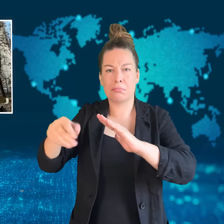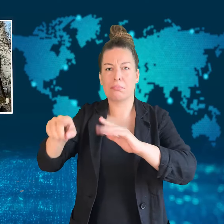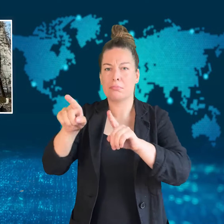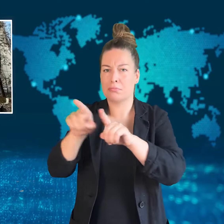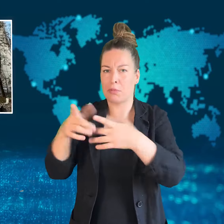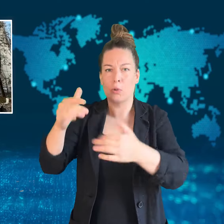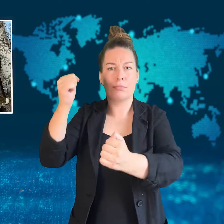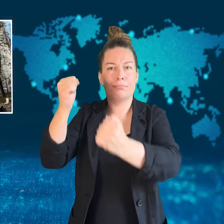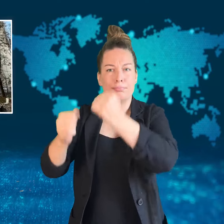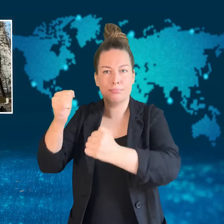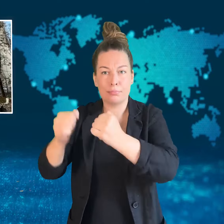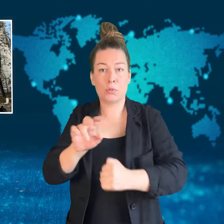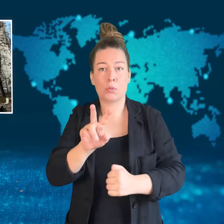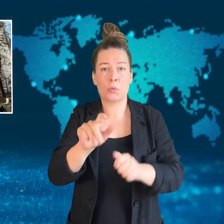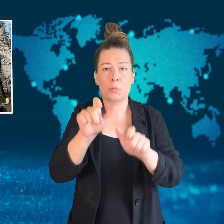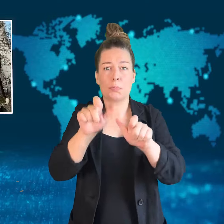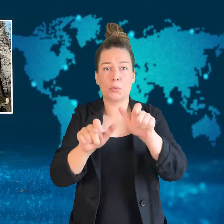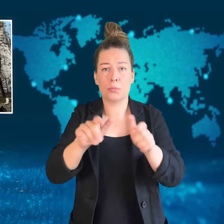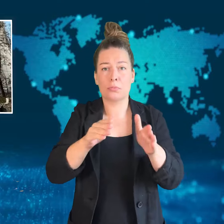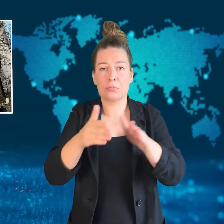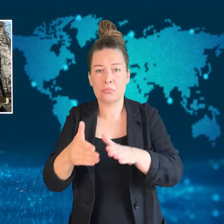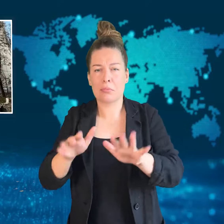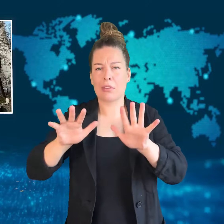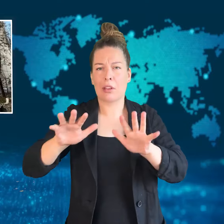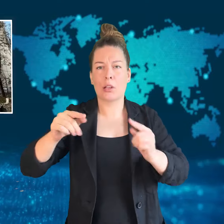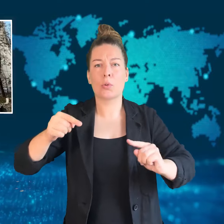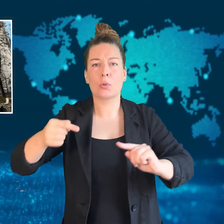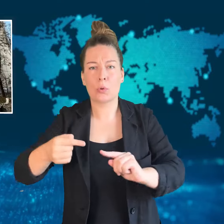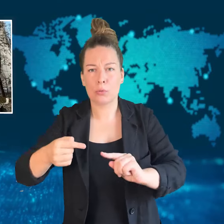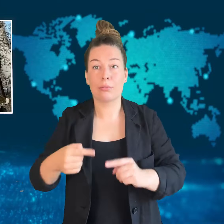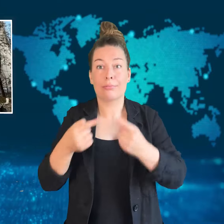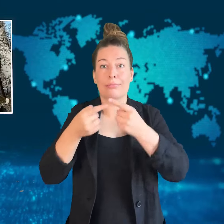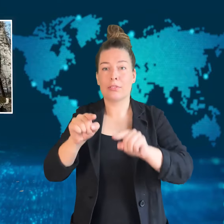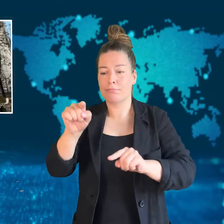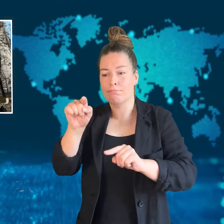In another attack in the city of Kramatorsk, two journalists